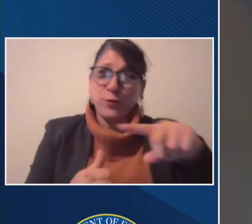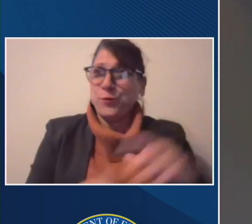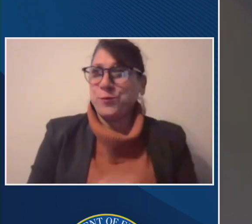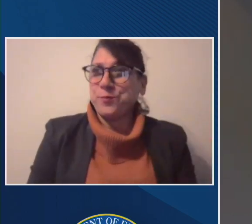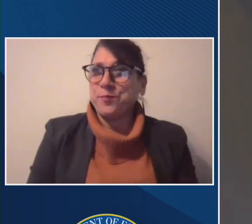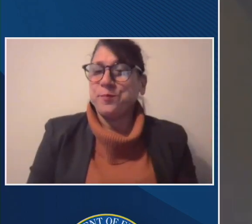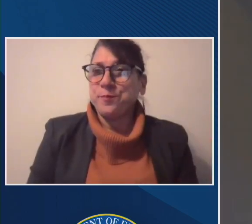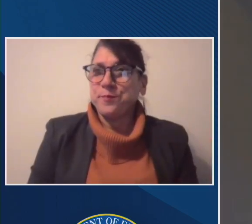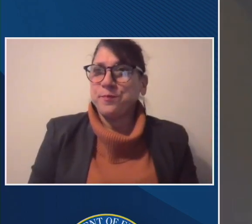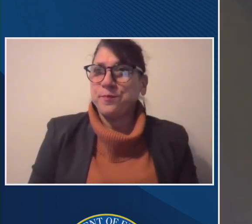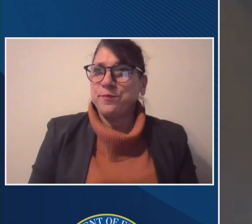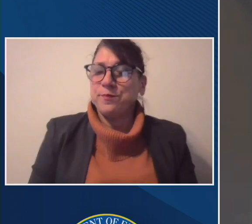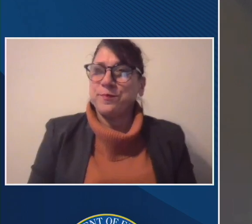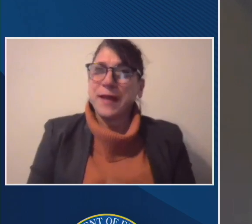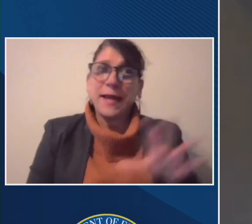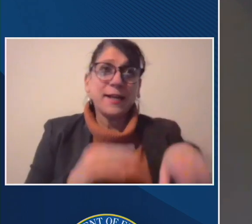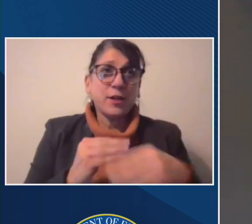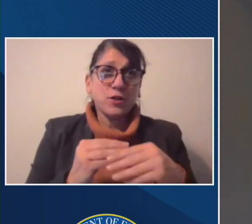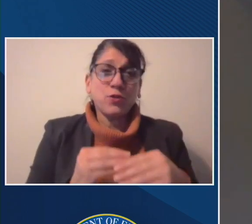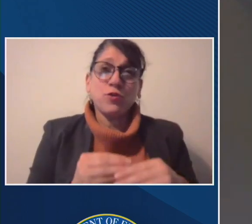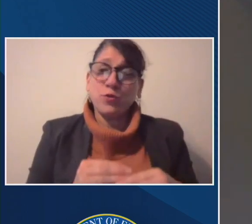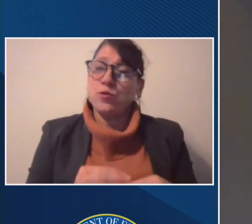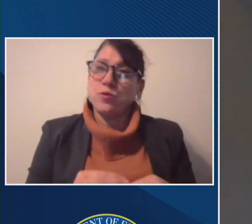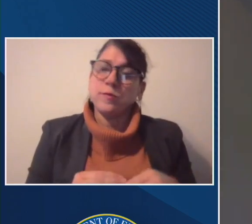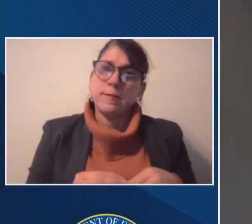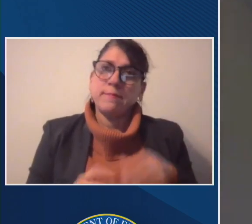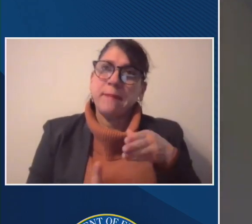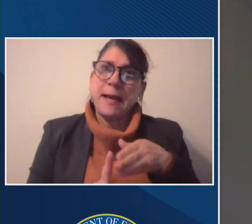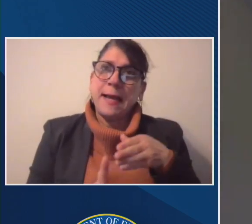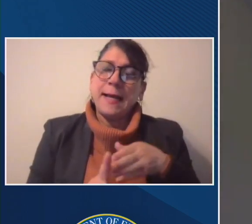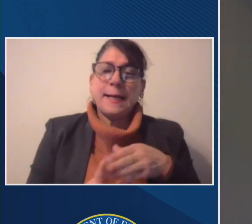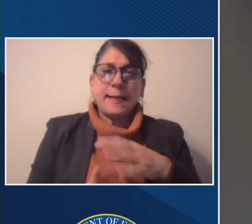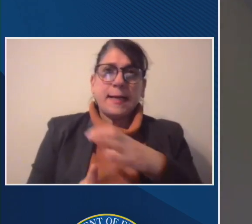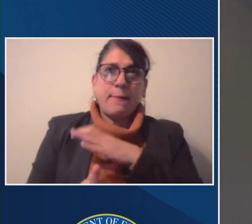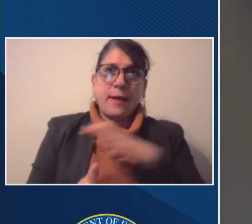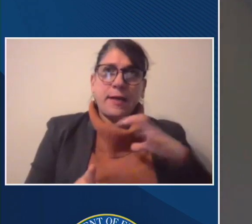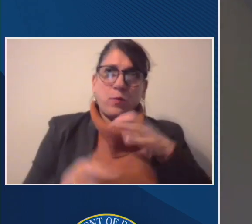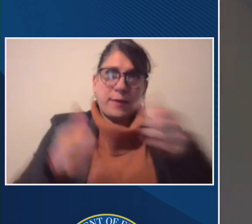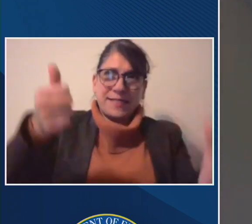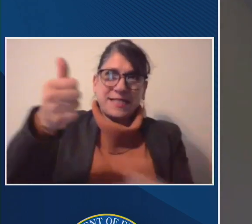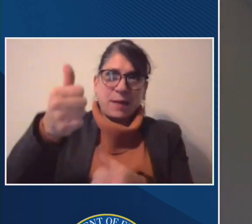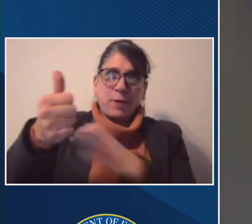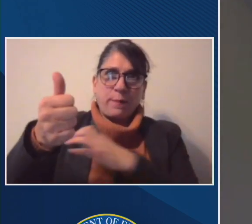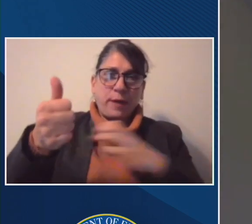In addition to the main committee, there will be a subcommittee on Federal trio